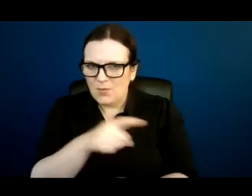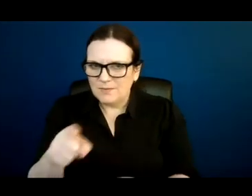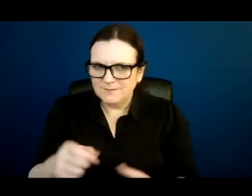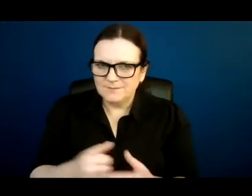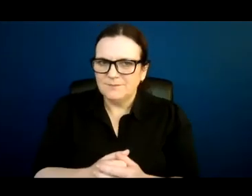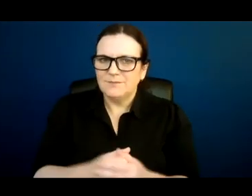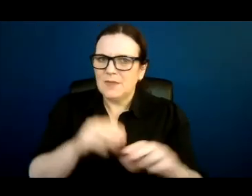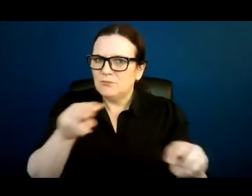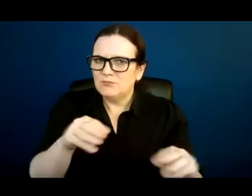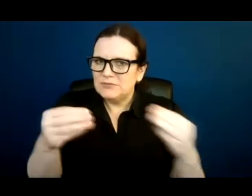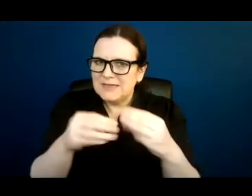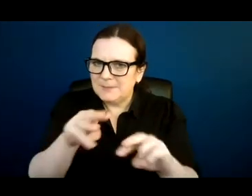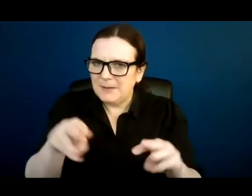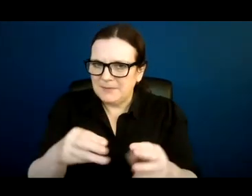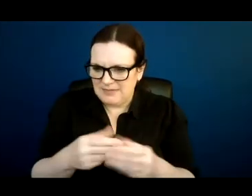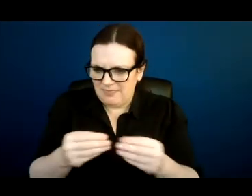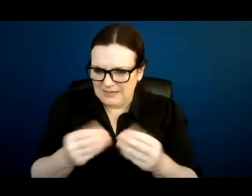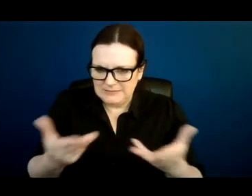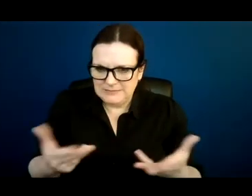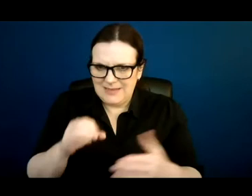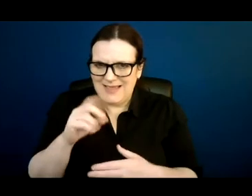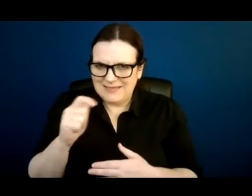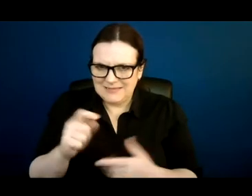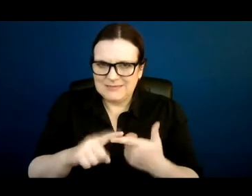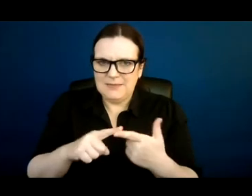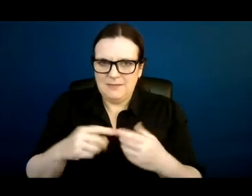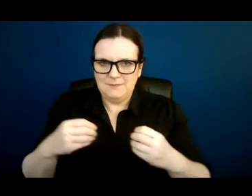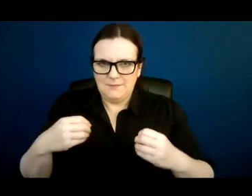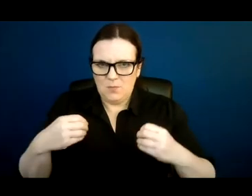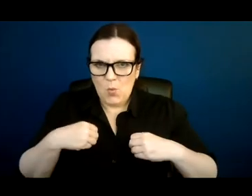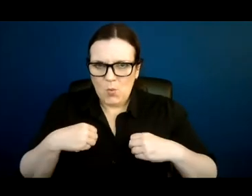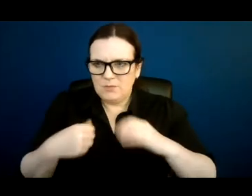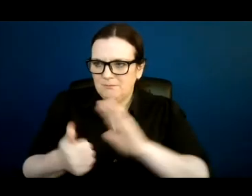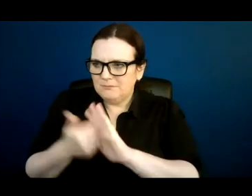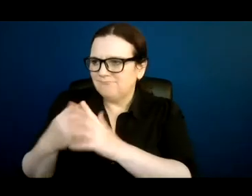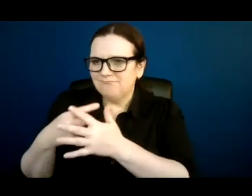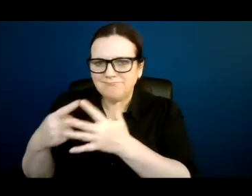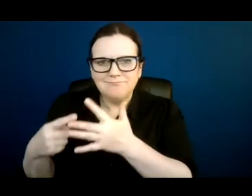assets, protecting the person themselves, all of those issues and again there is a lot of learning